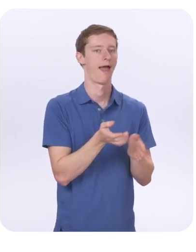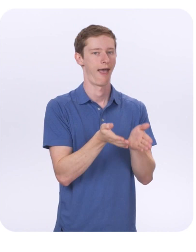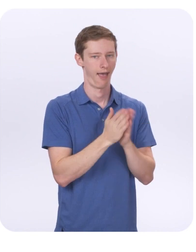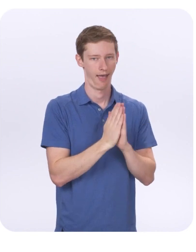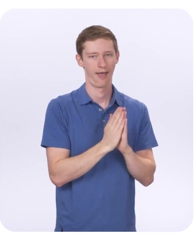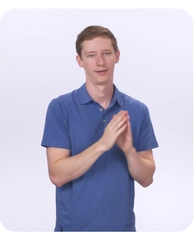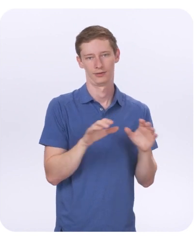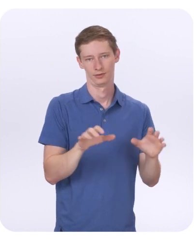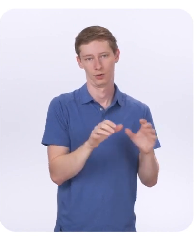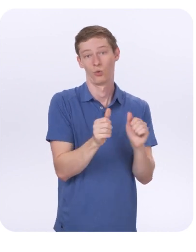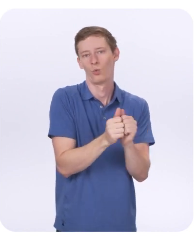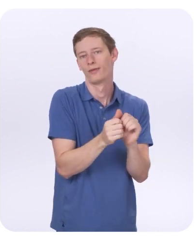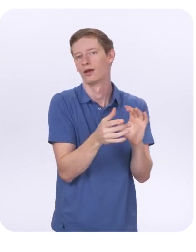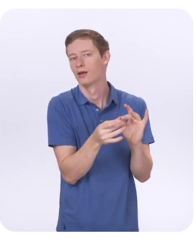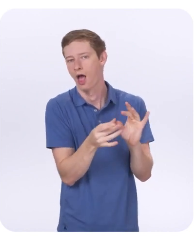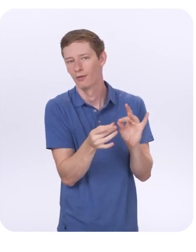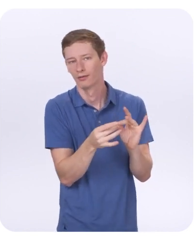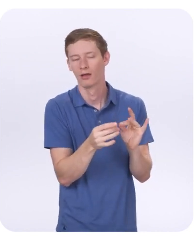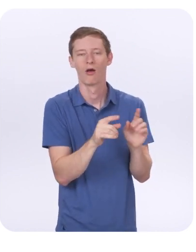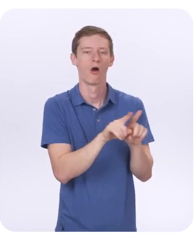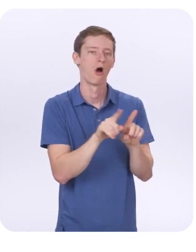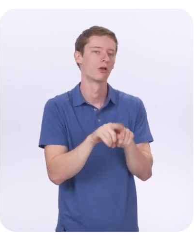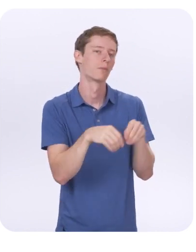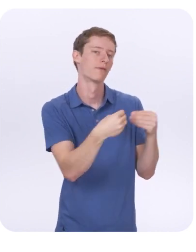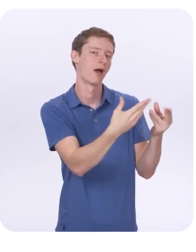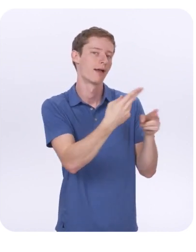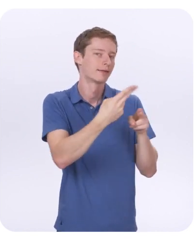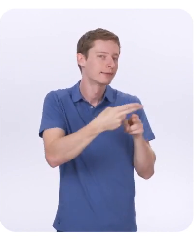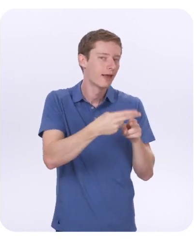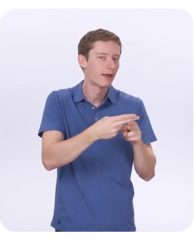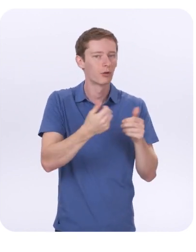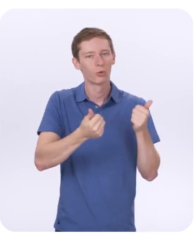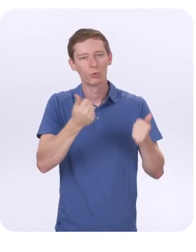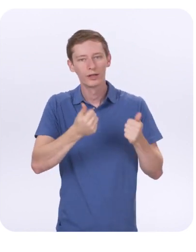Code Llama manages to import appropriate libraries and to connect to the database.